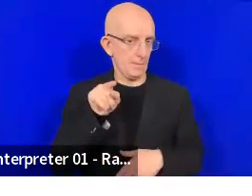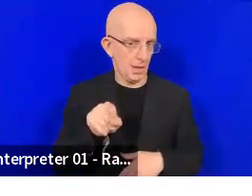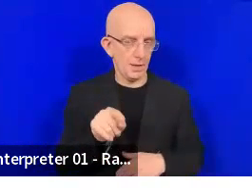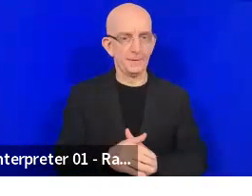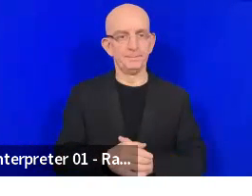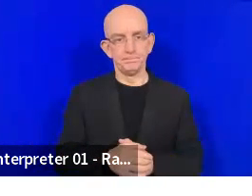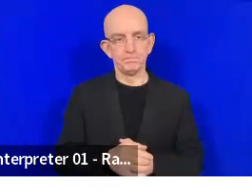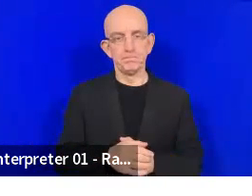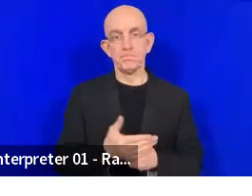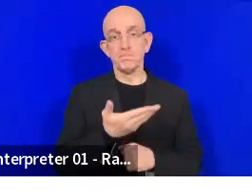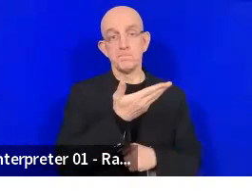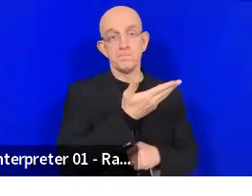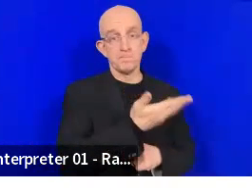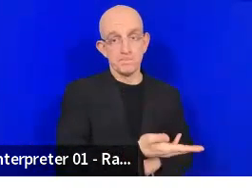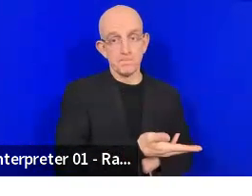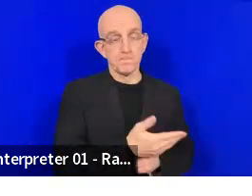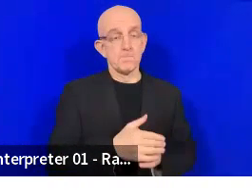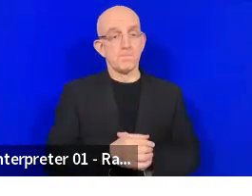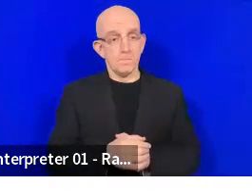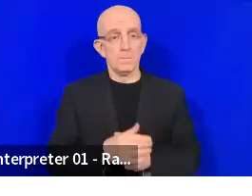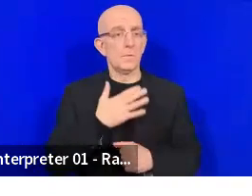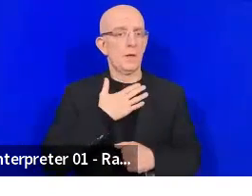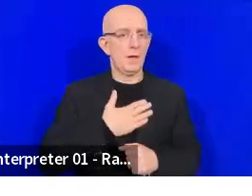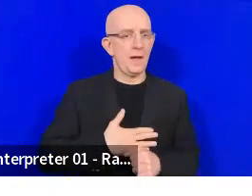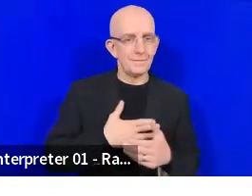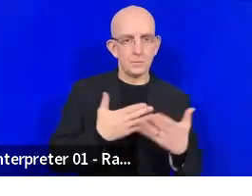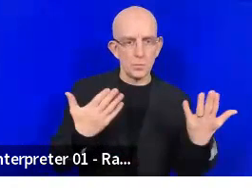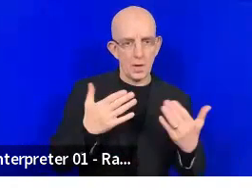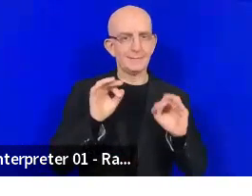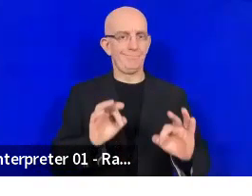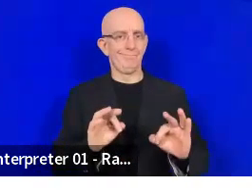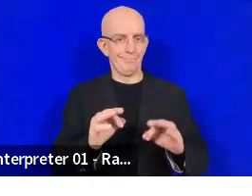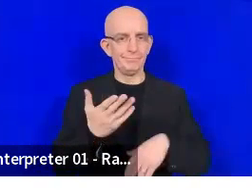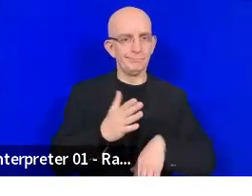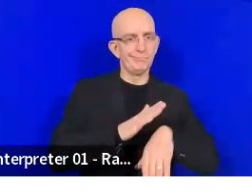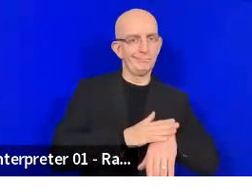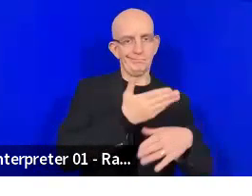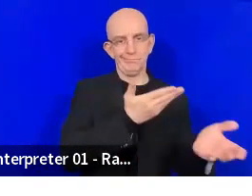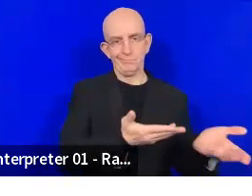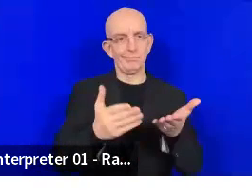I want to now call on Laura to quickly walk us through some of the resources that we have that you can use.